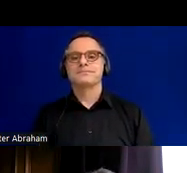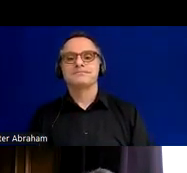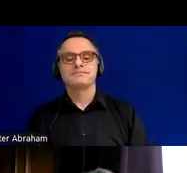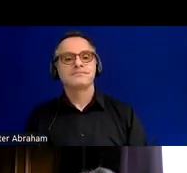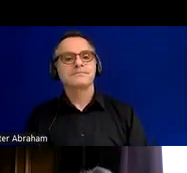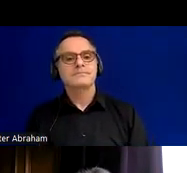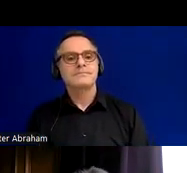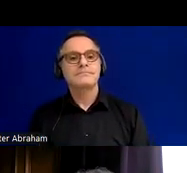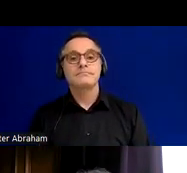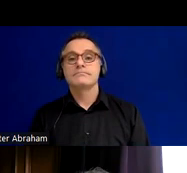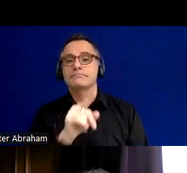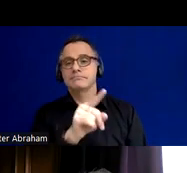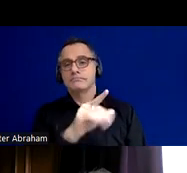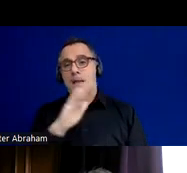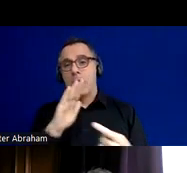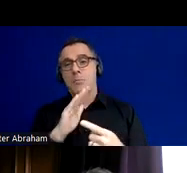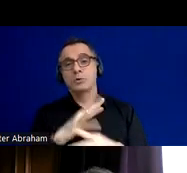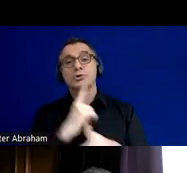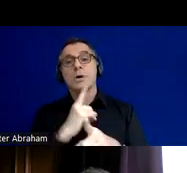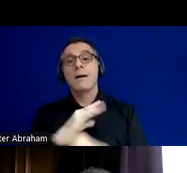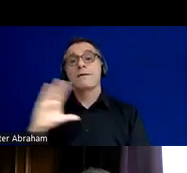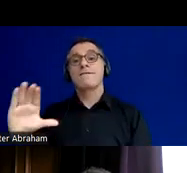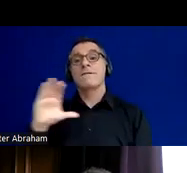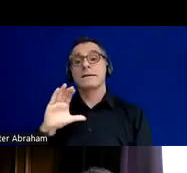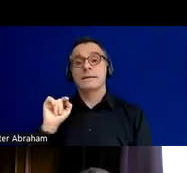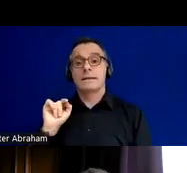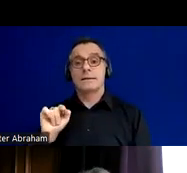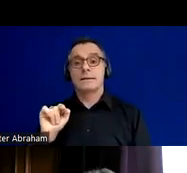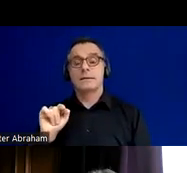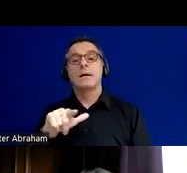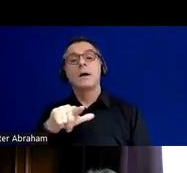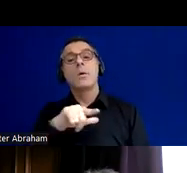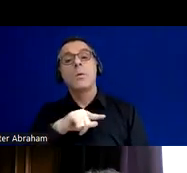I think it's important to mention a little bit about our funding because of our origins as a